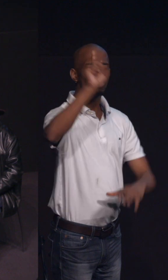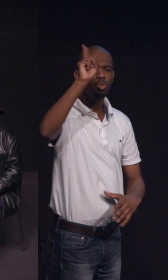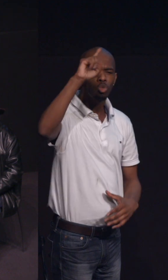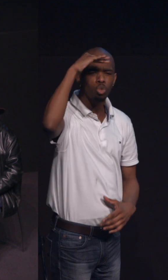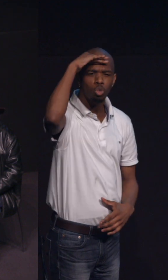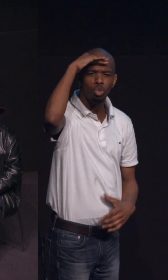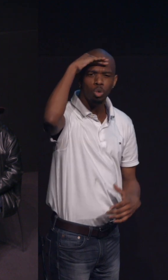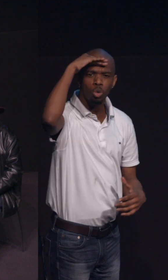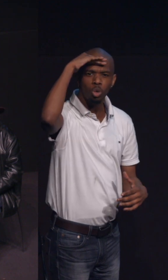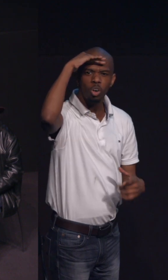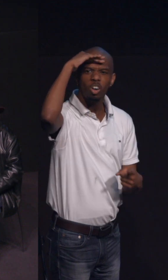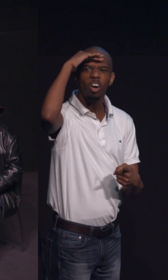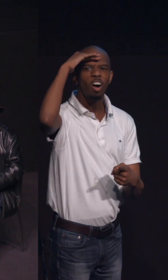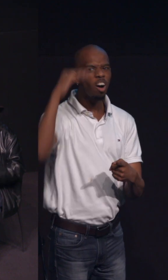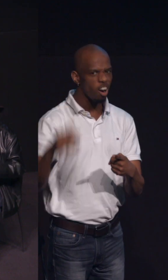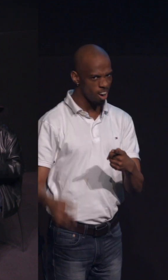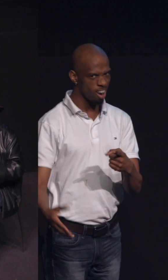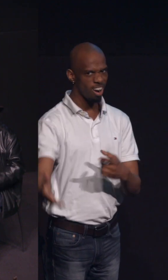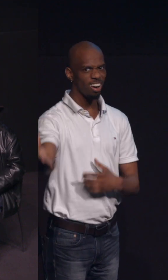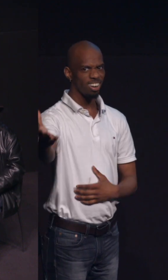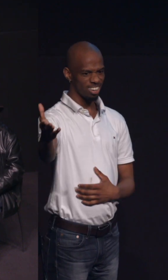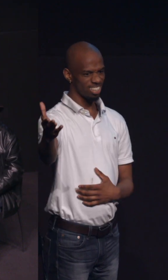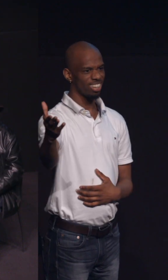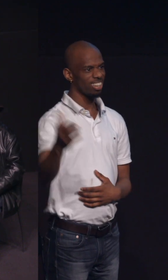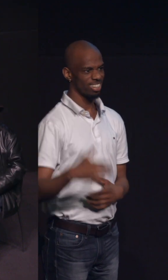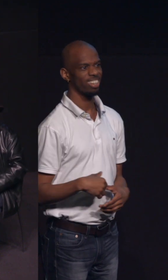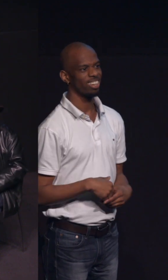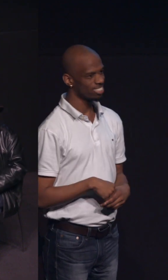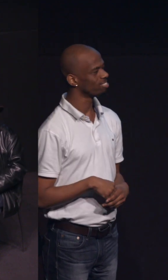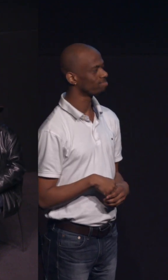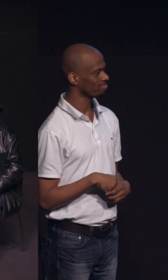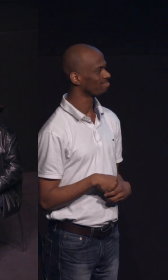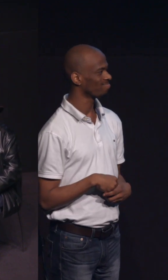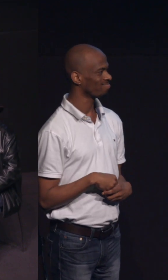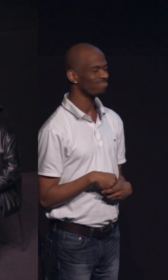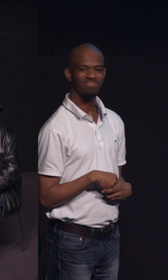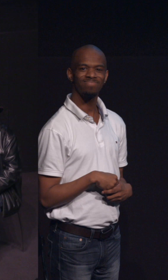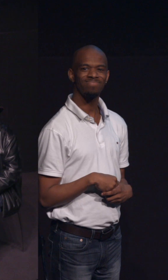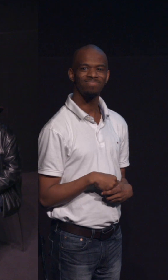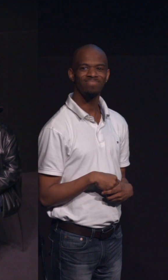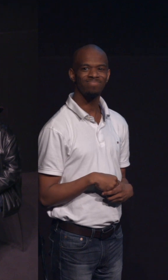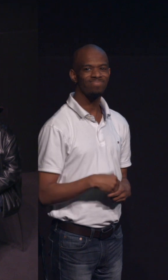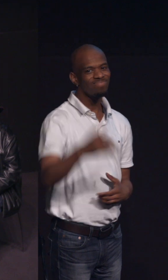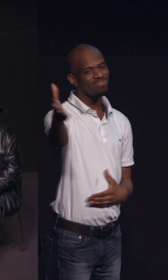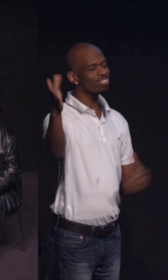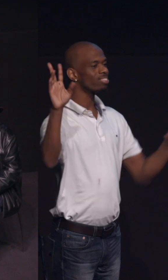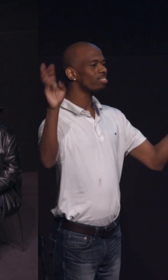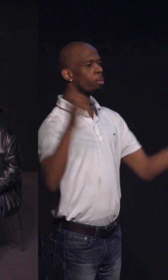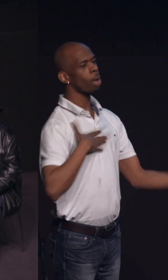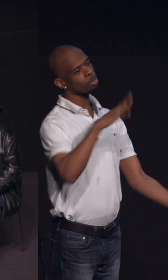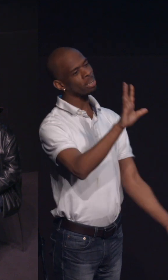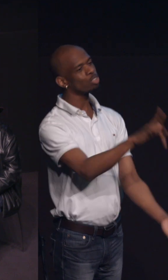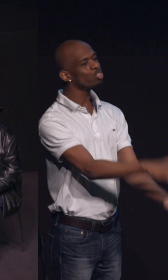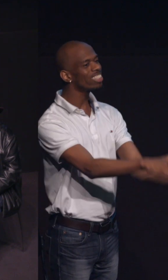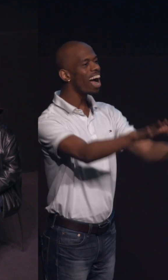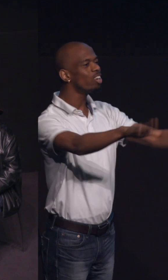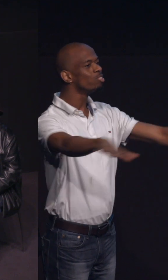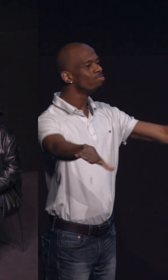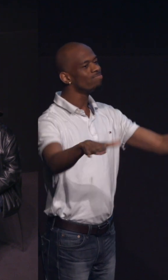Where you at? Way back there, why? That's my middle child. No, she's not.